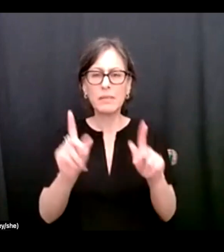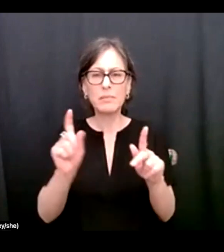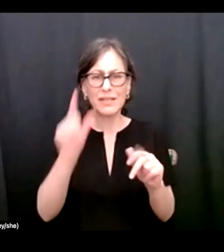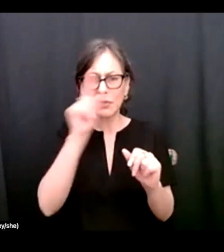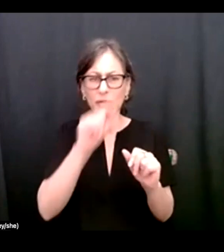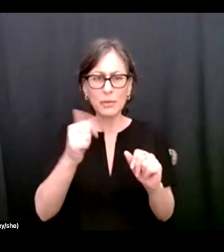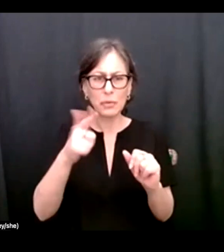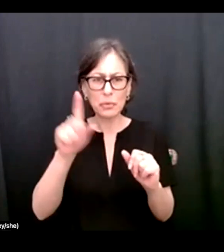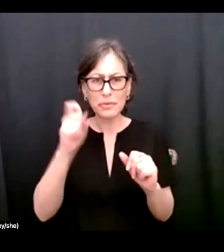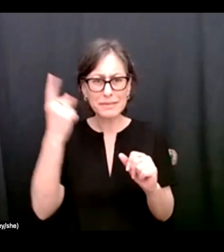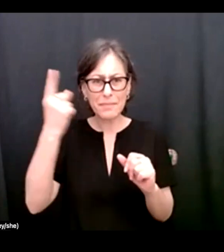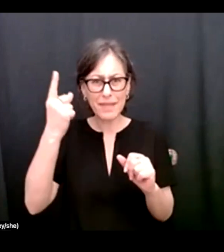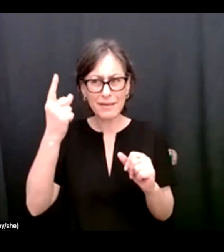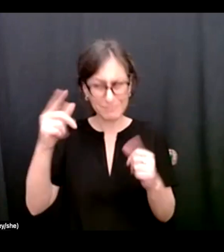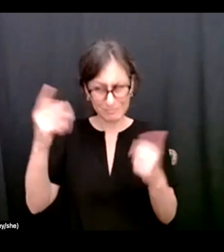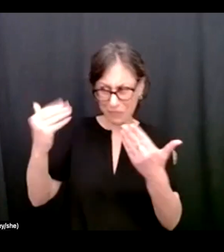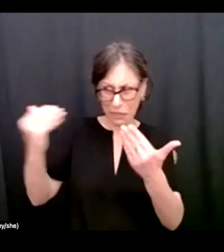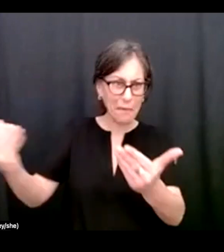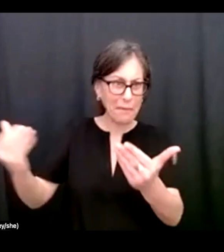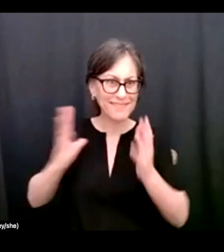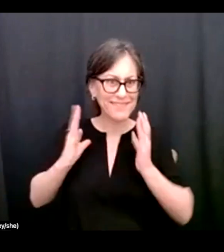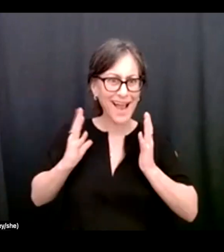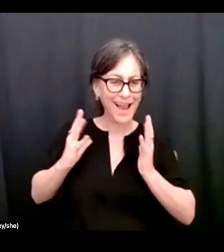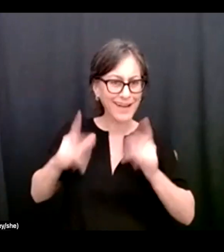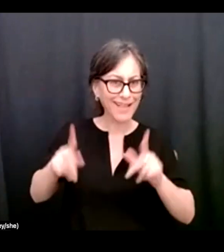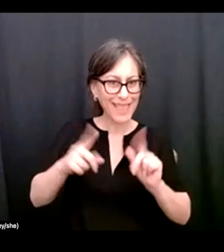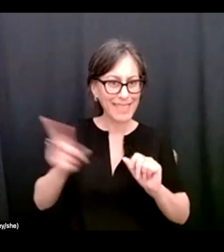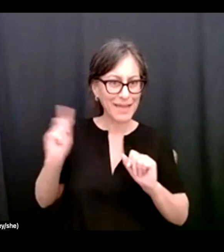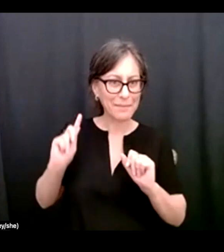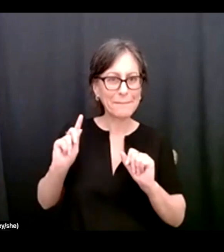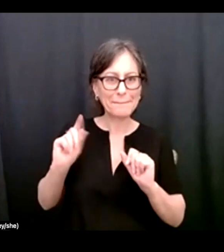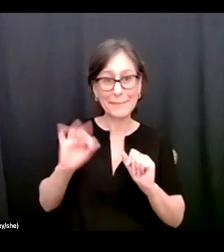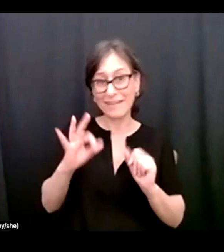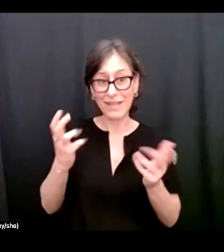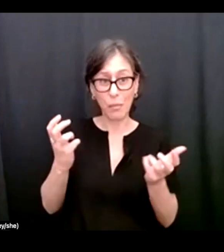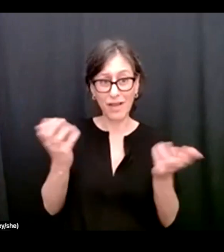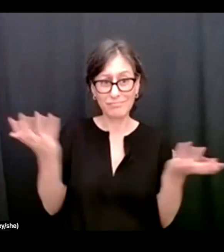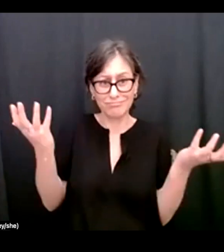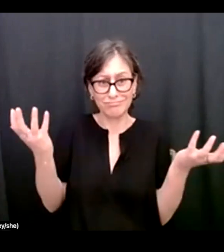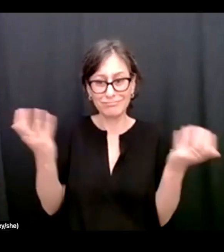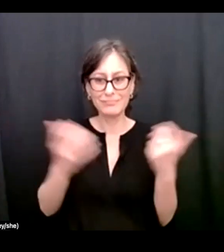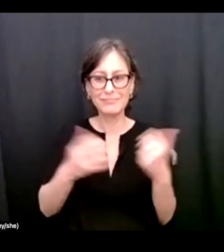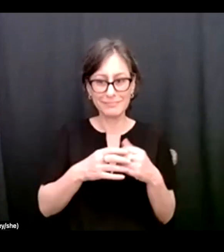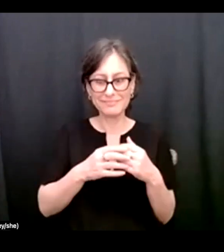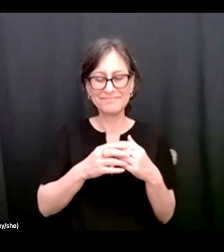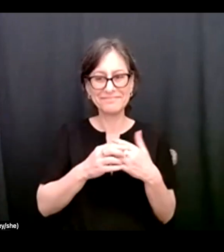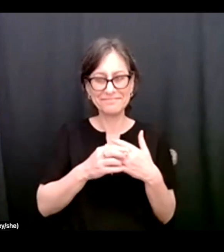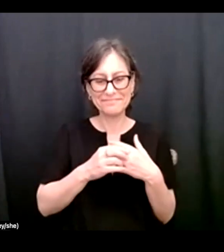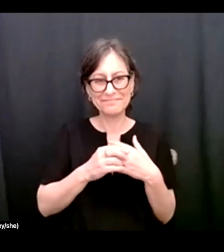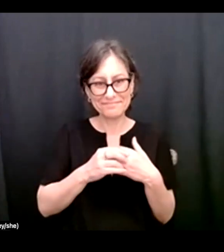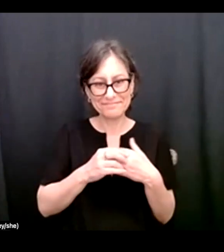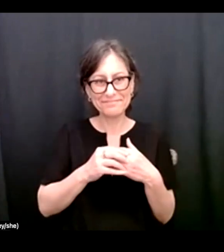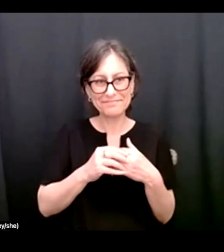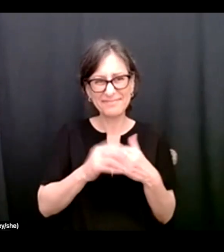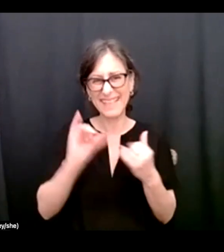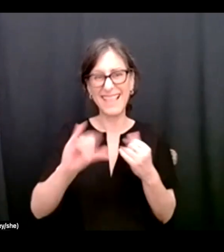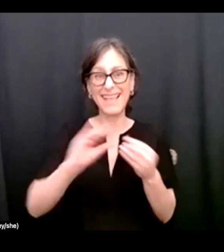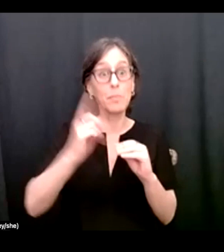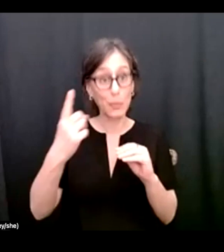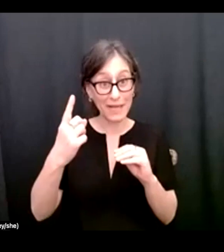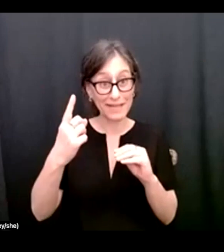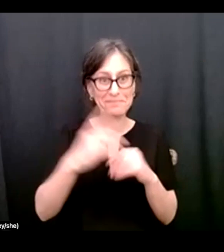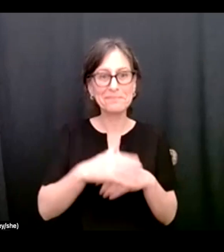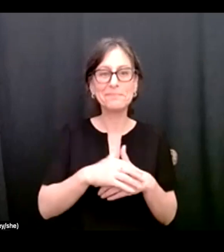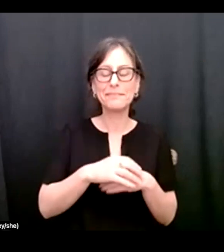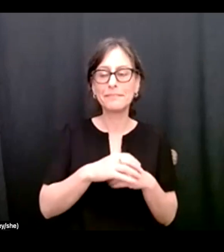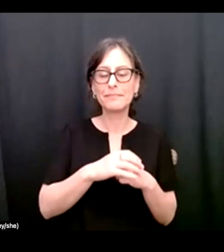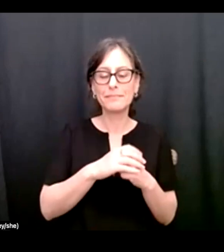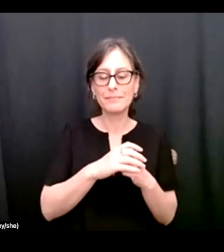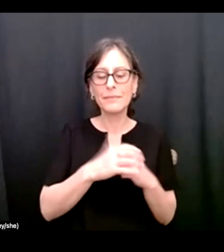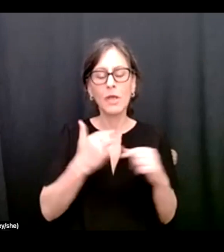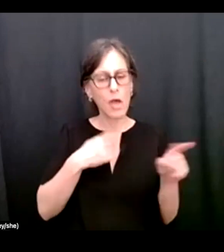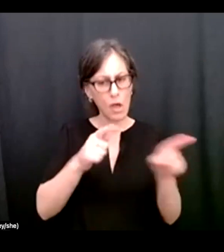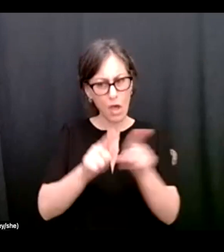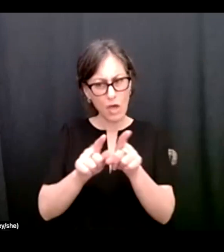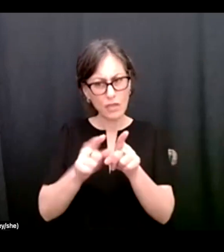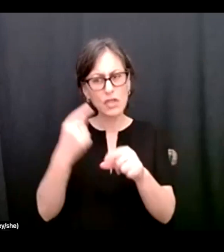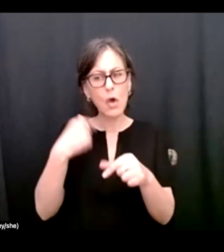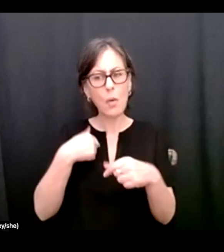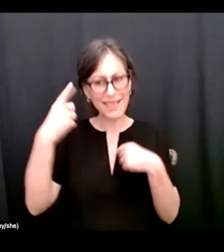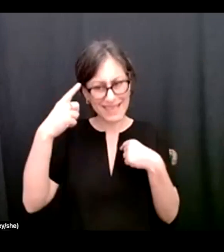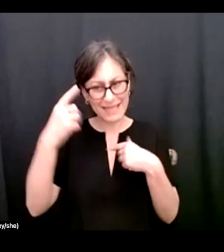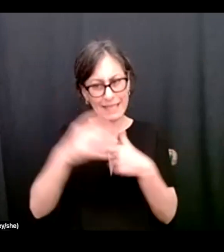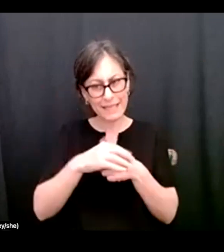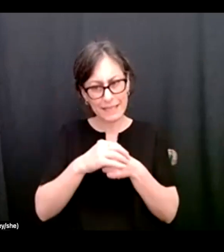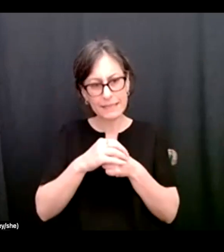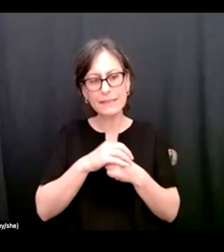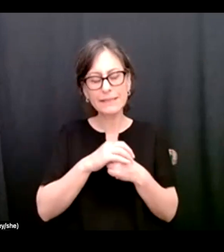then let them Google if they want, right? And so, so that's number one. I also think there's